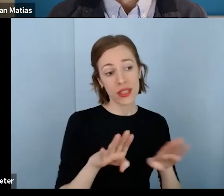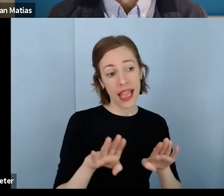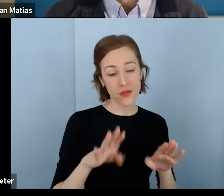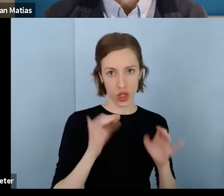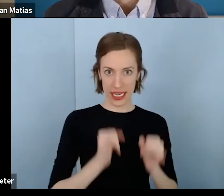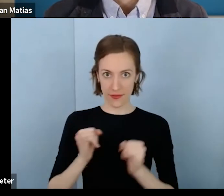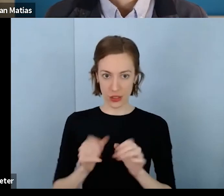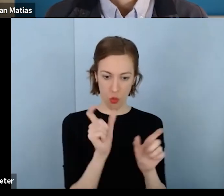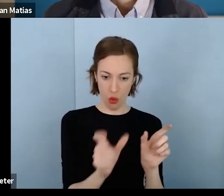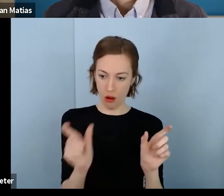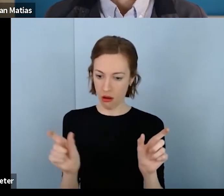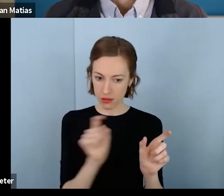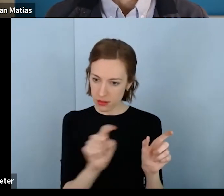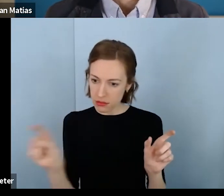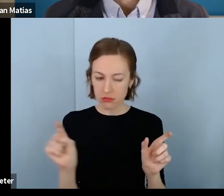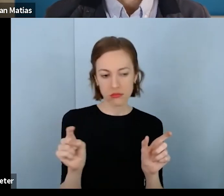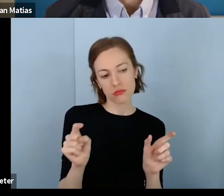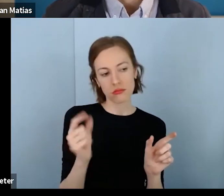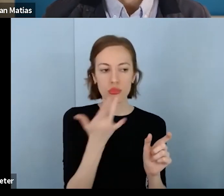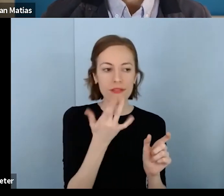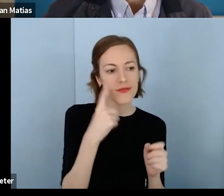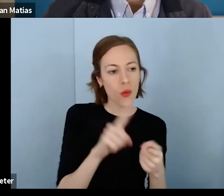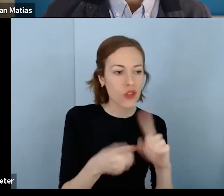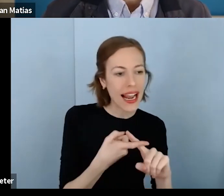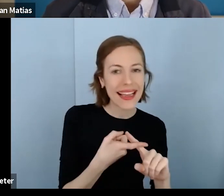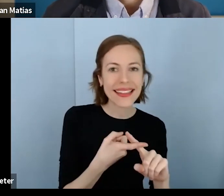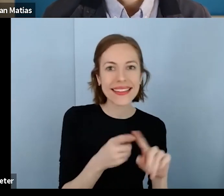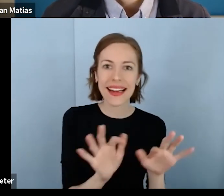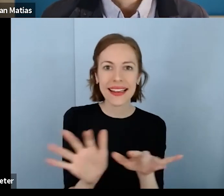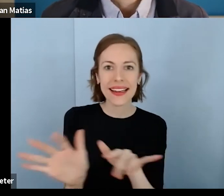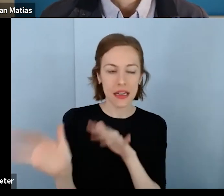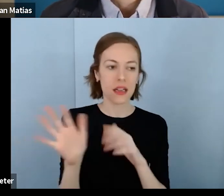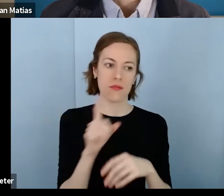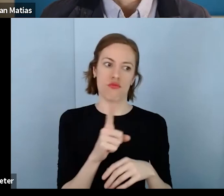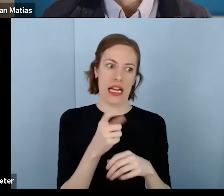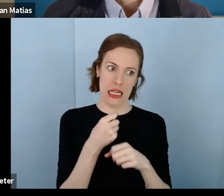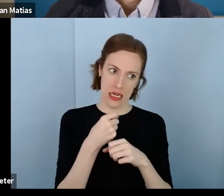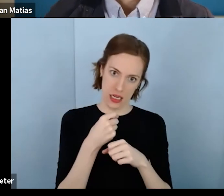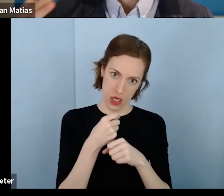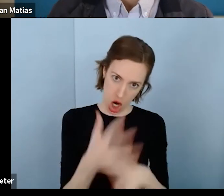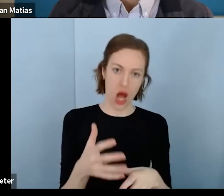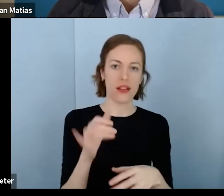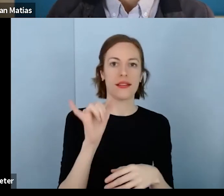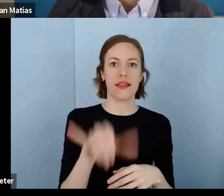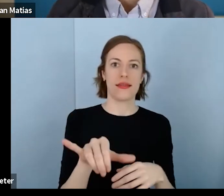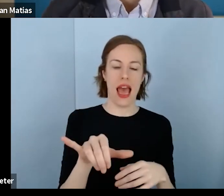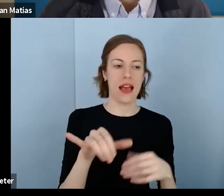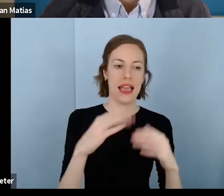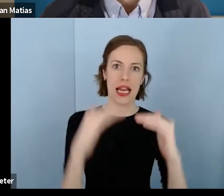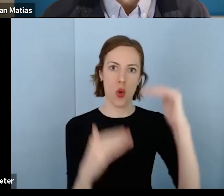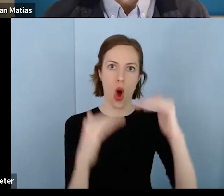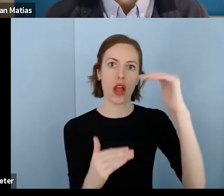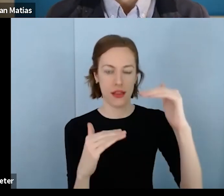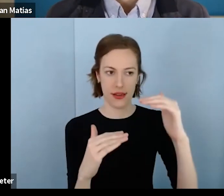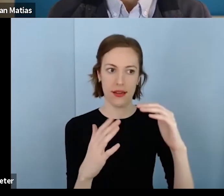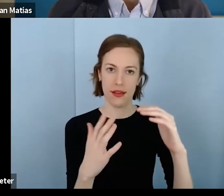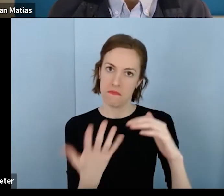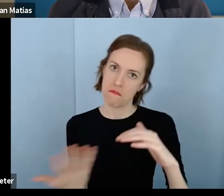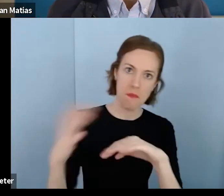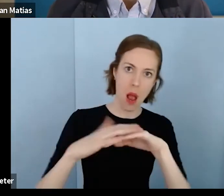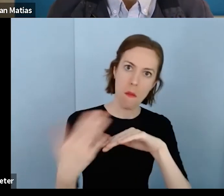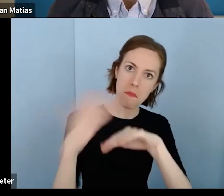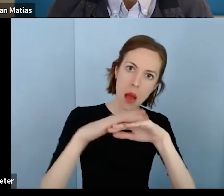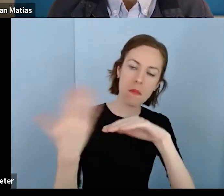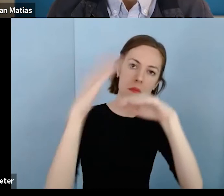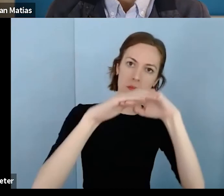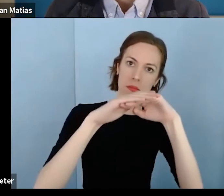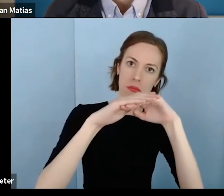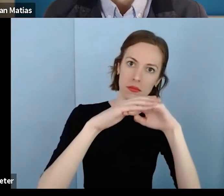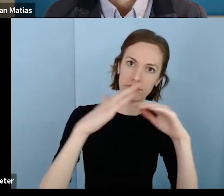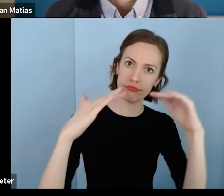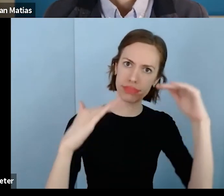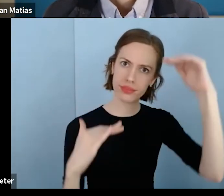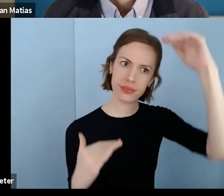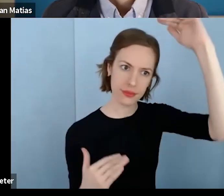to and follow amplified those inequalities rather than creating the world of human understanding, I think that many of the internet's creators believed they were putting into place.